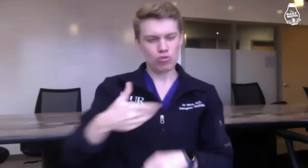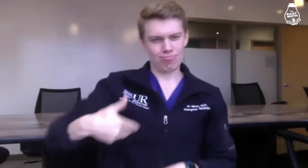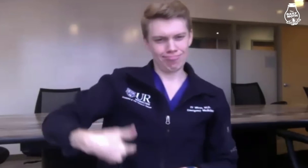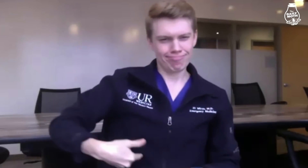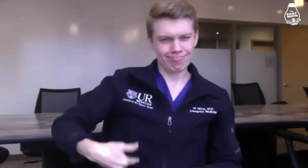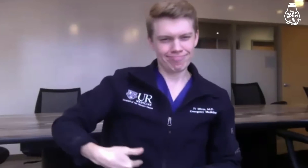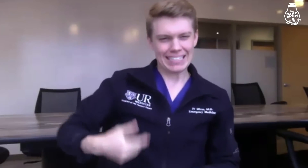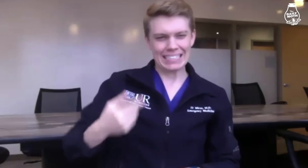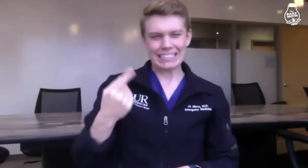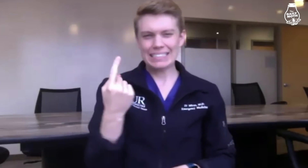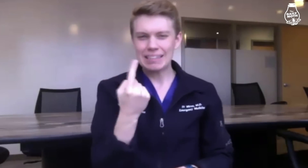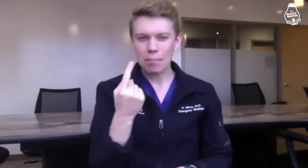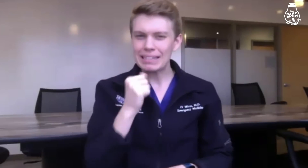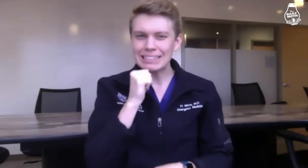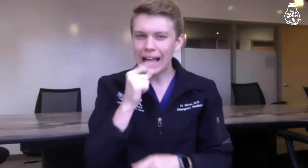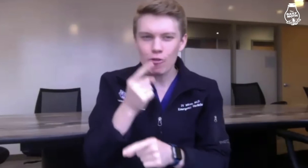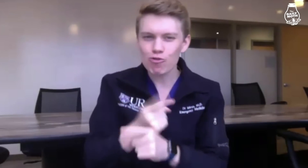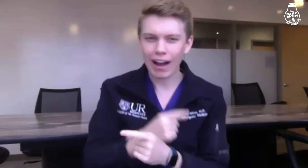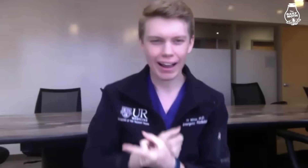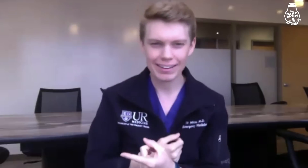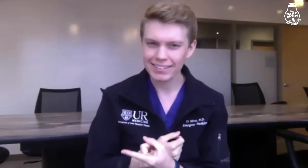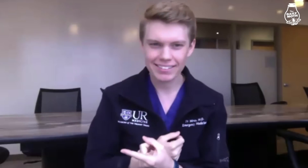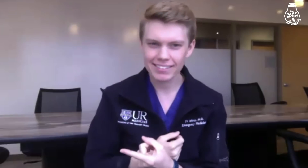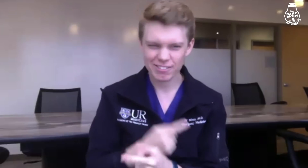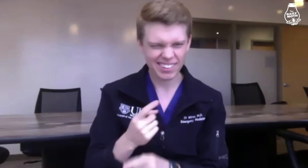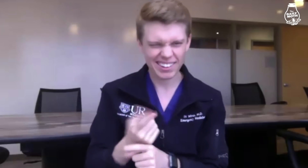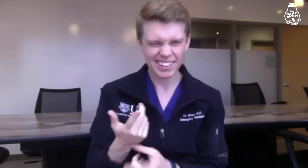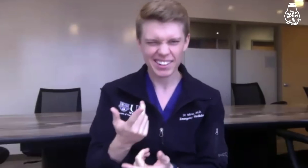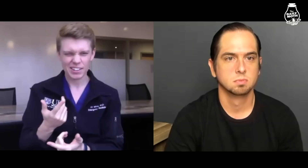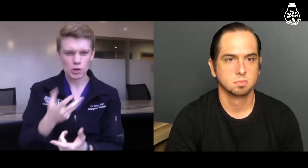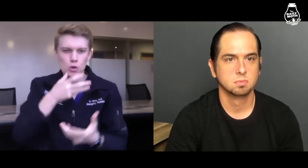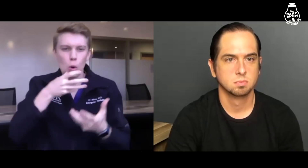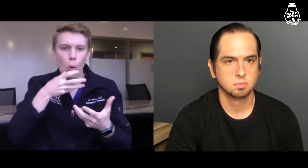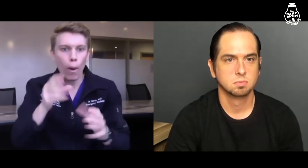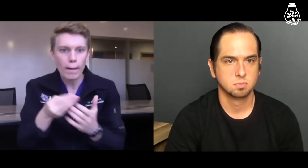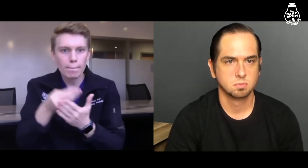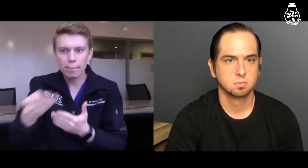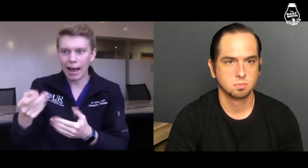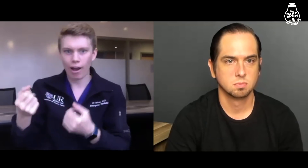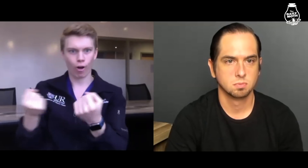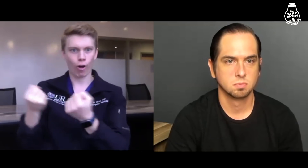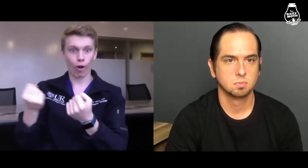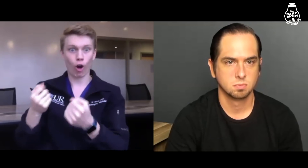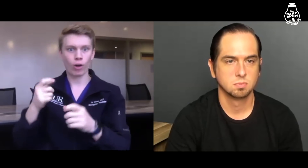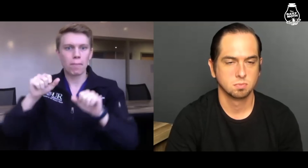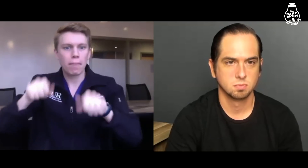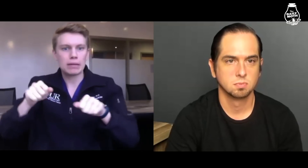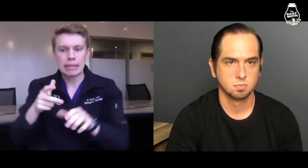It might make you suspicious that something is not right. You don't want to buy a car